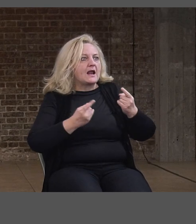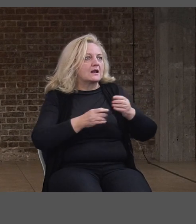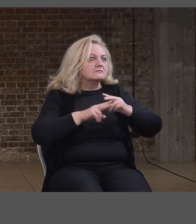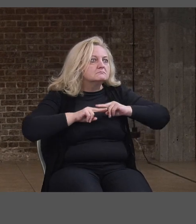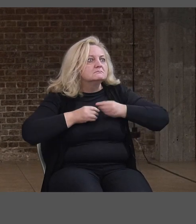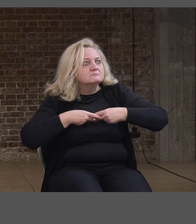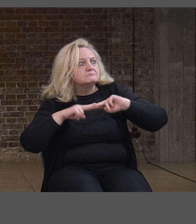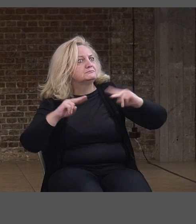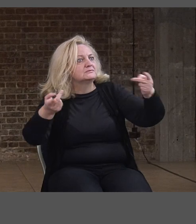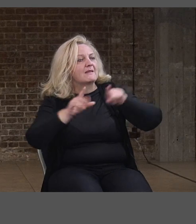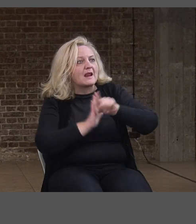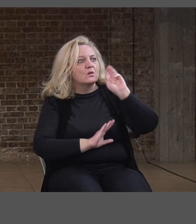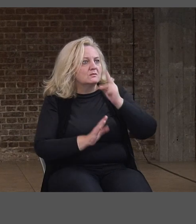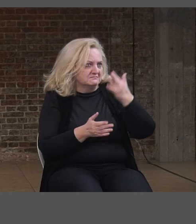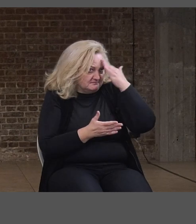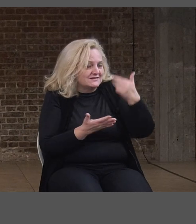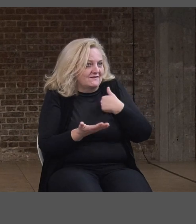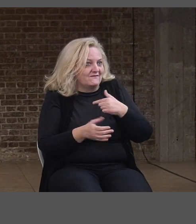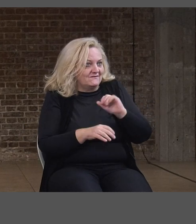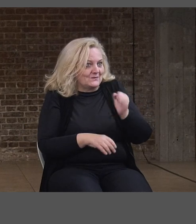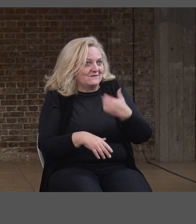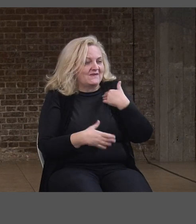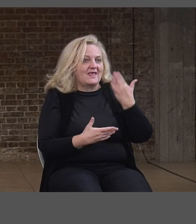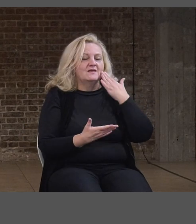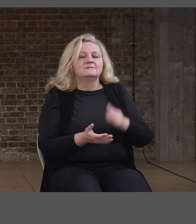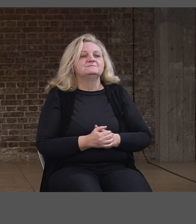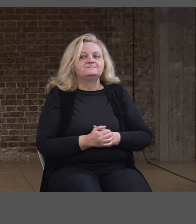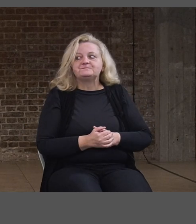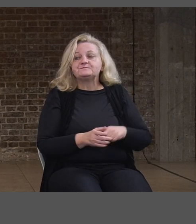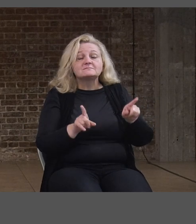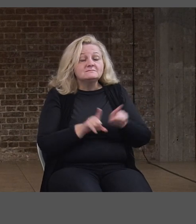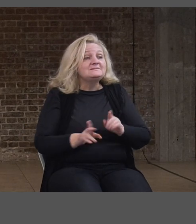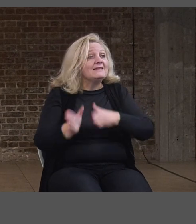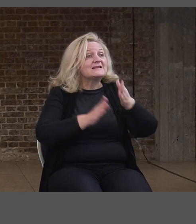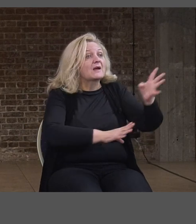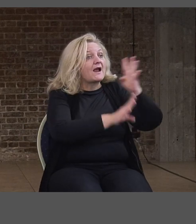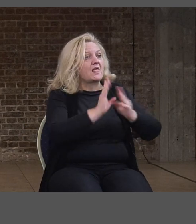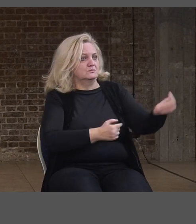so that the next customers come.